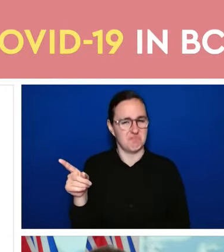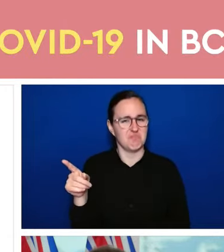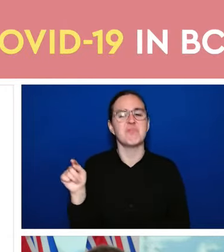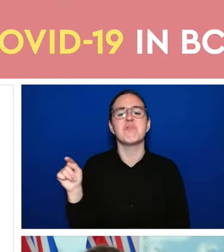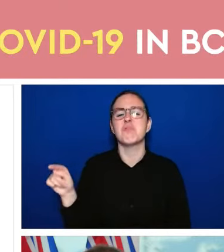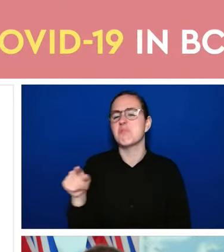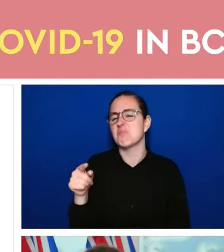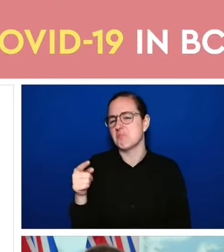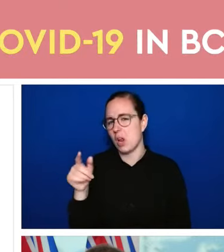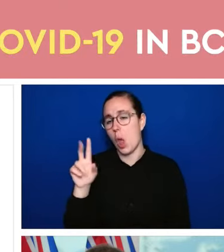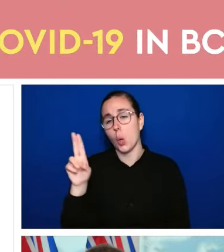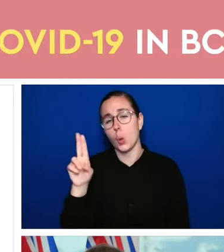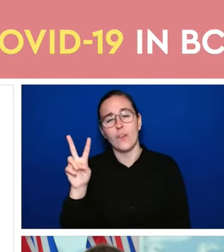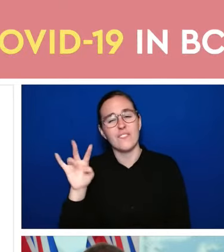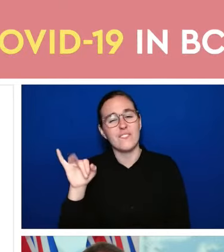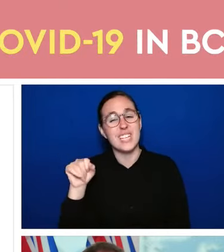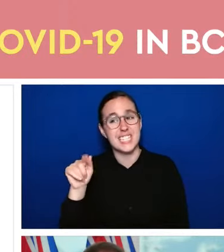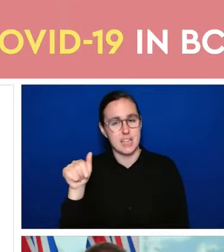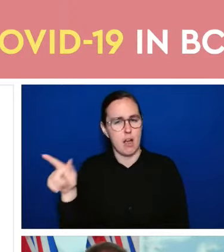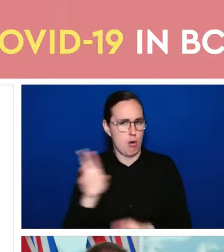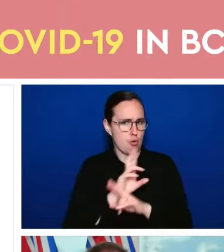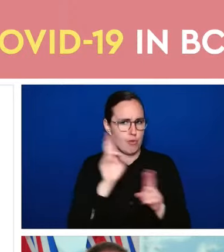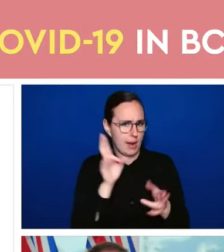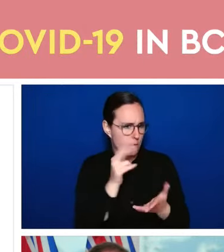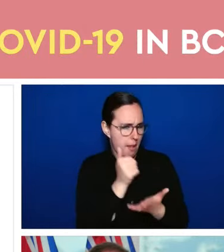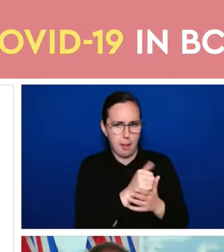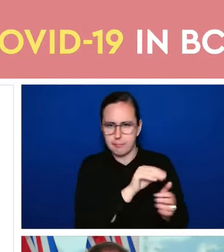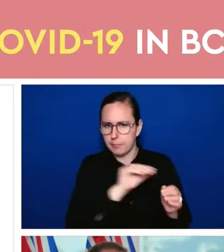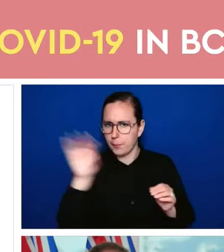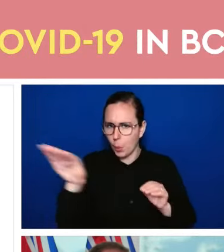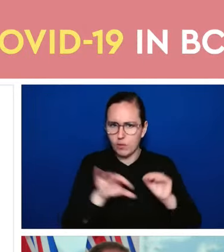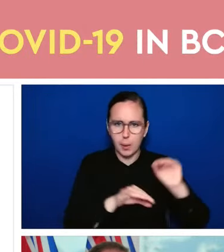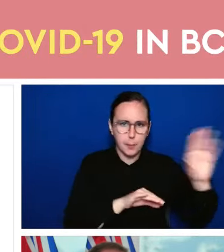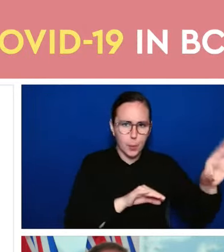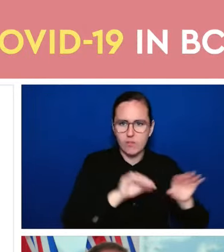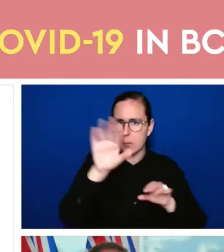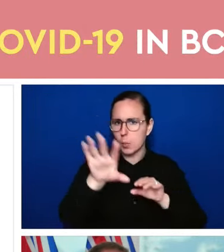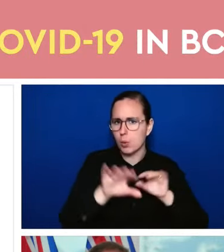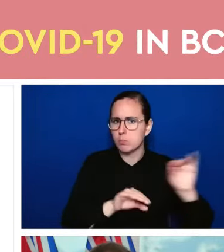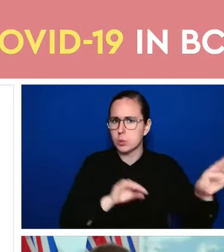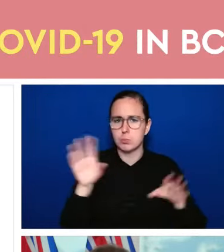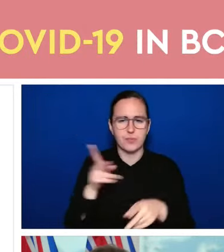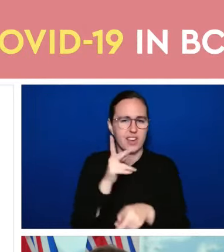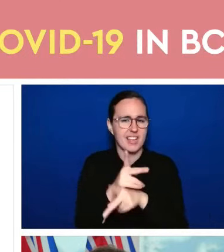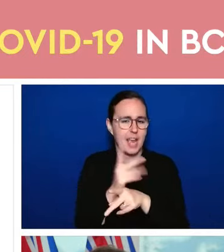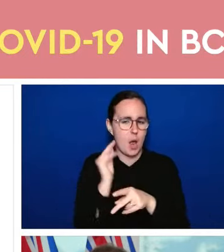care homes around BC so it's on the care home side but the most important sites that. Is